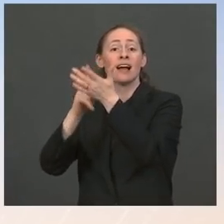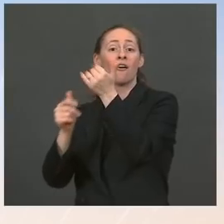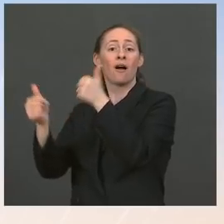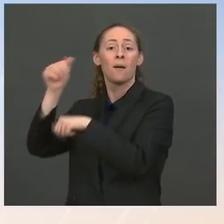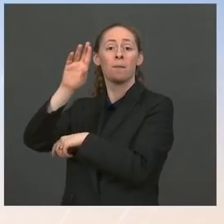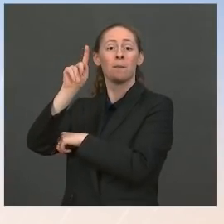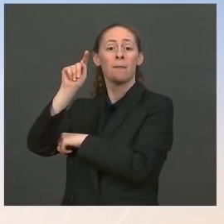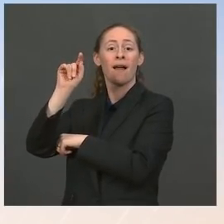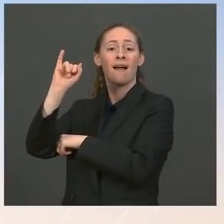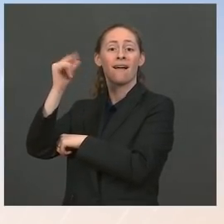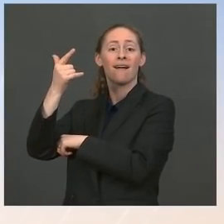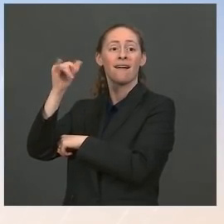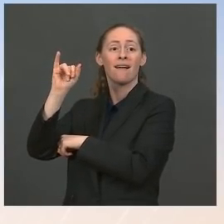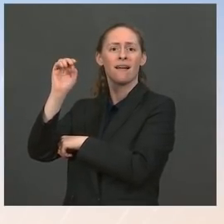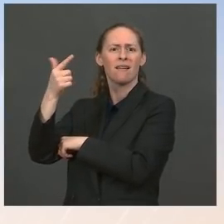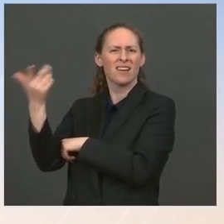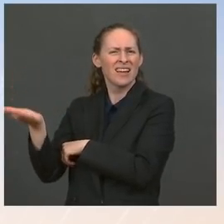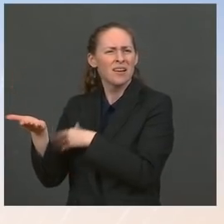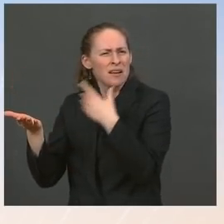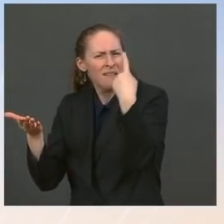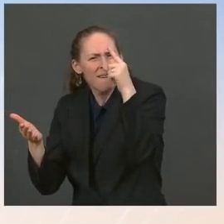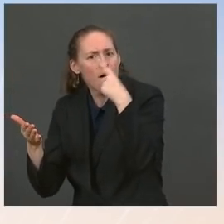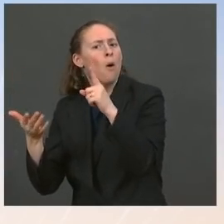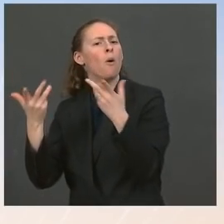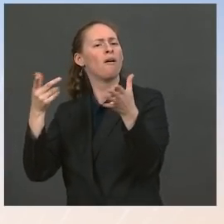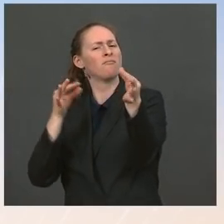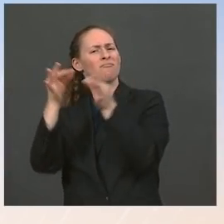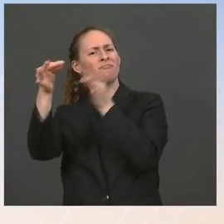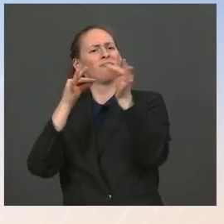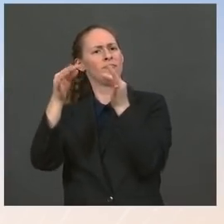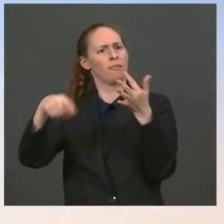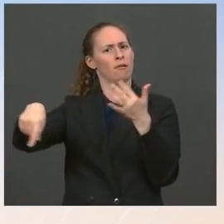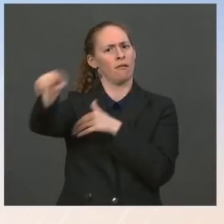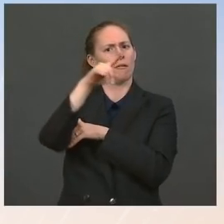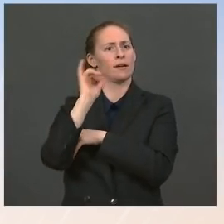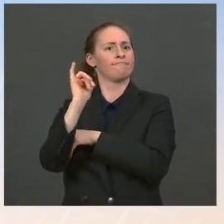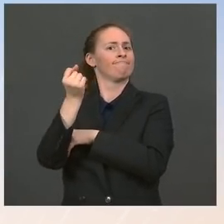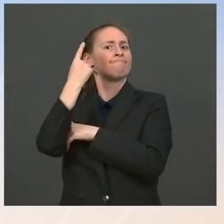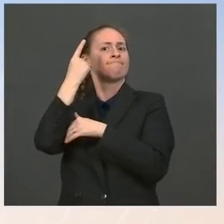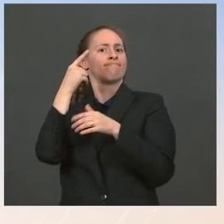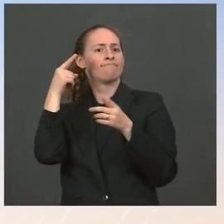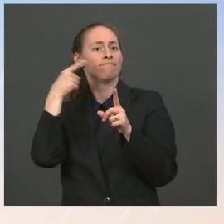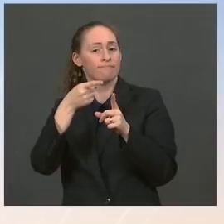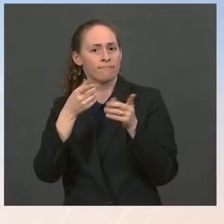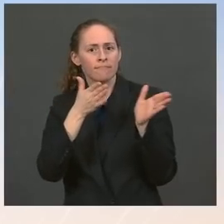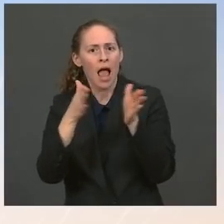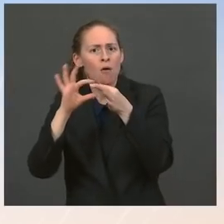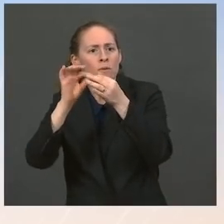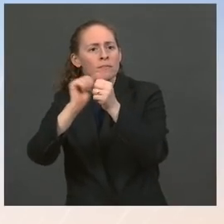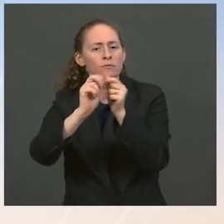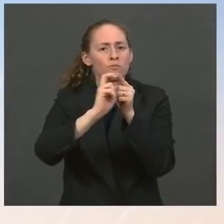continue to talk about the key components in here, which is the roads and -- and also, let's not forget climate change